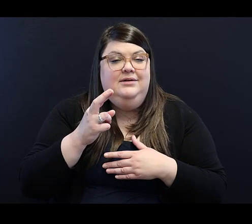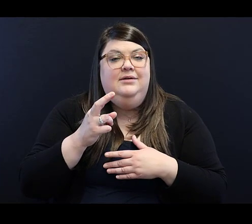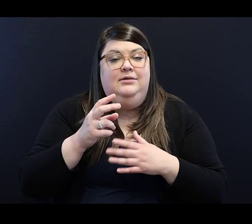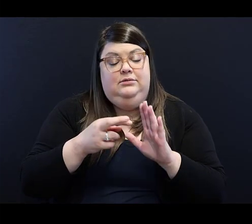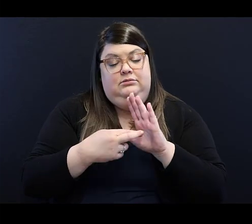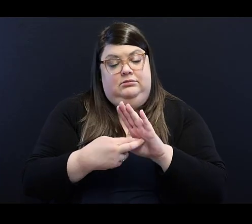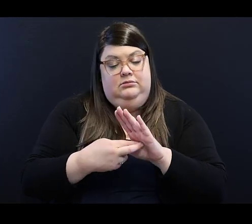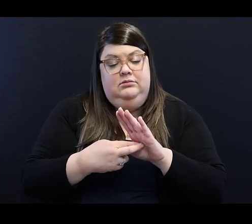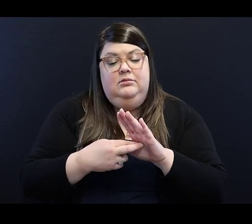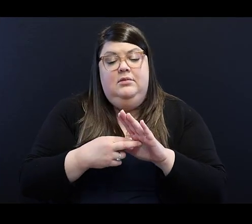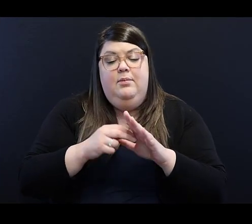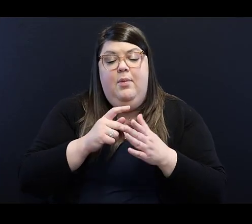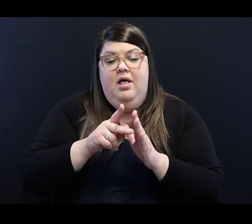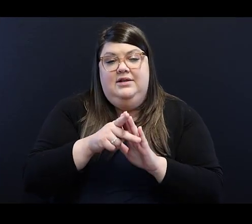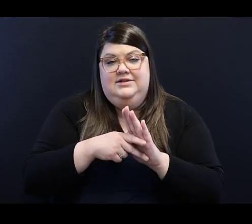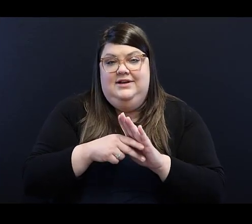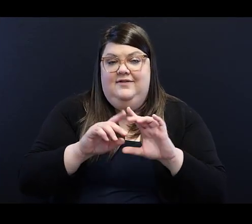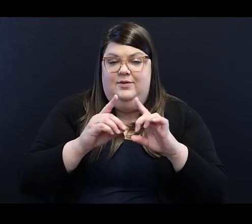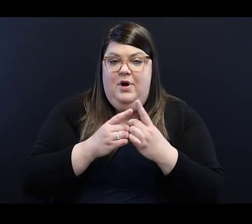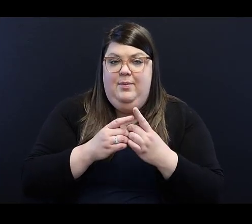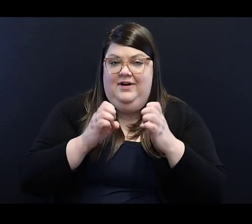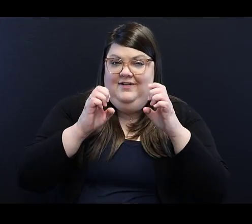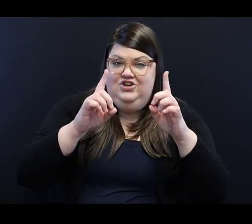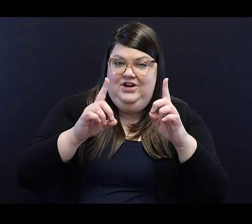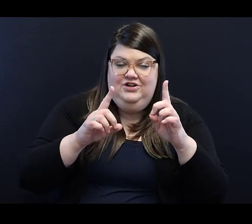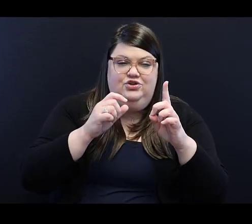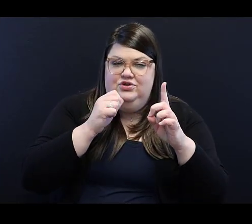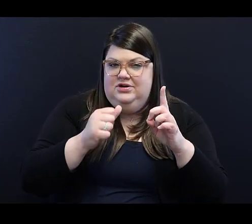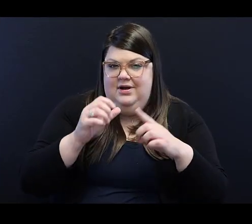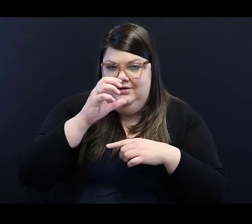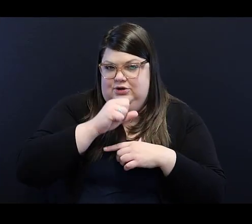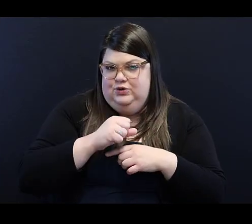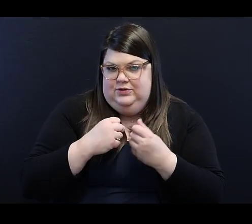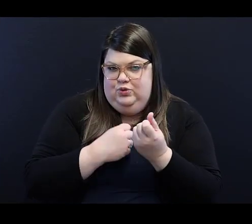of the Department of Education, and you should not assume endorsement by the Federal Government.